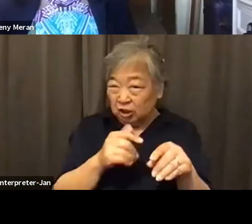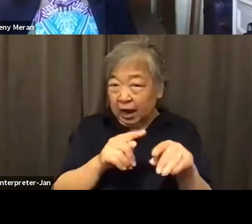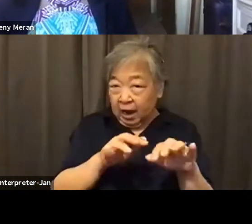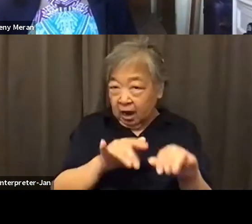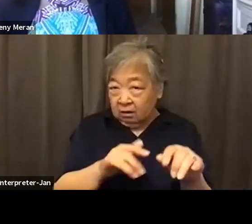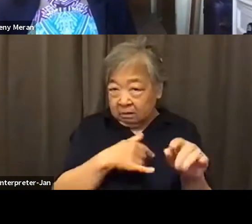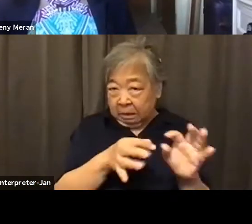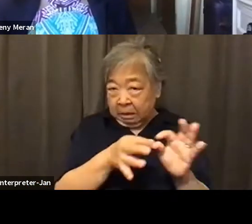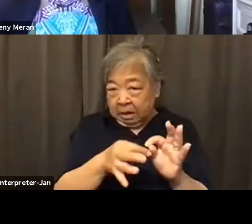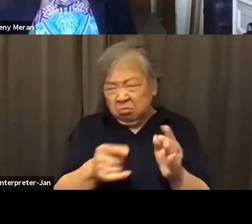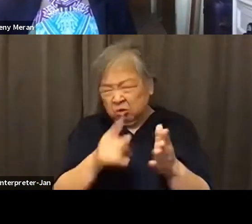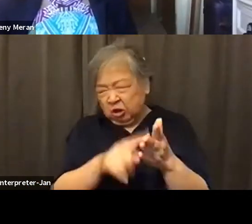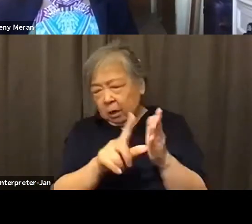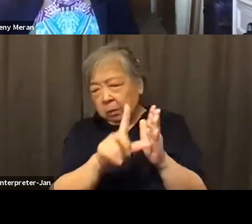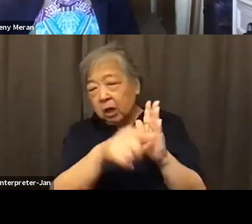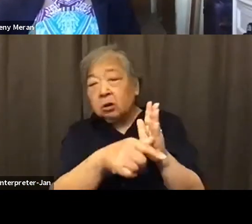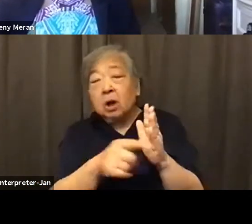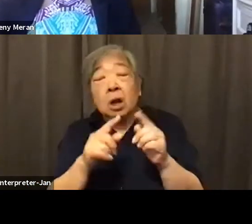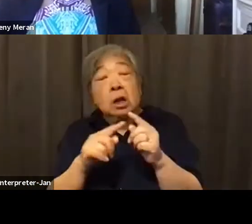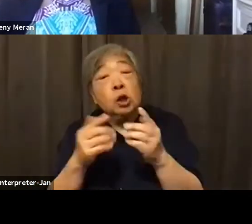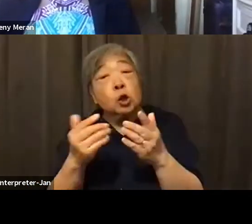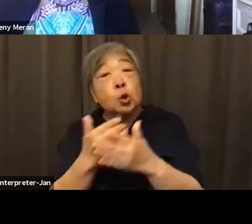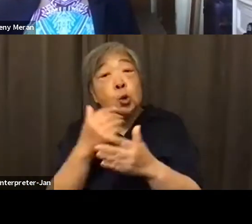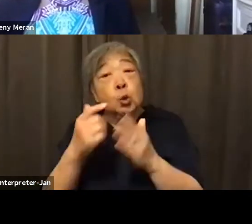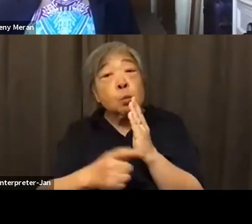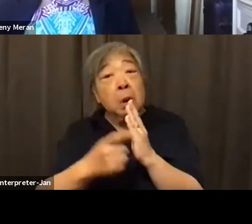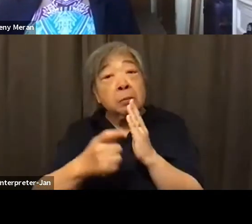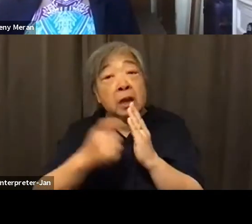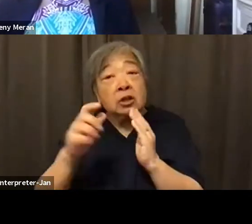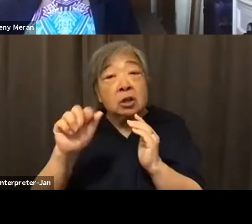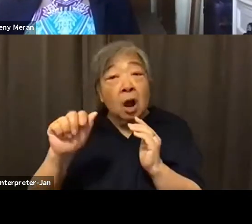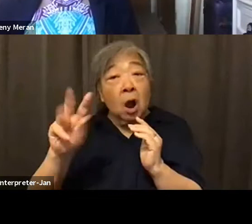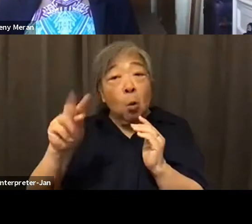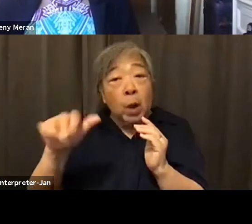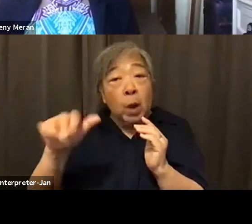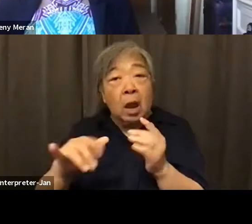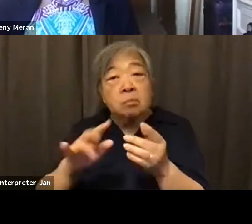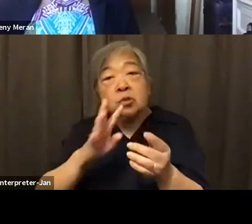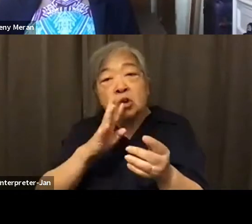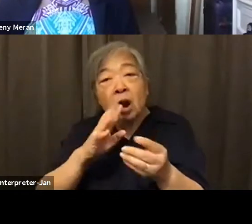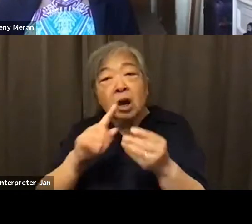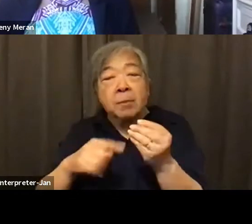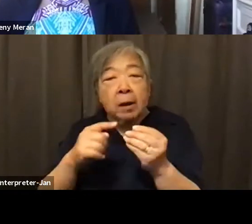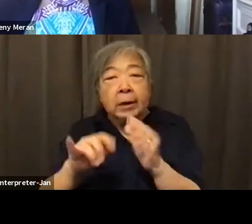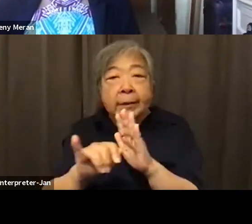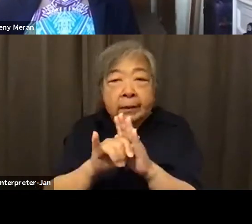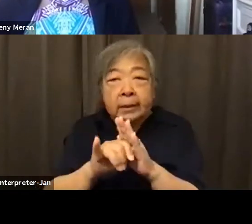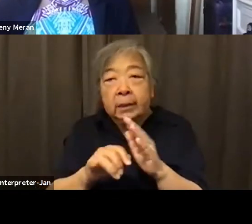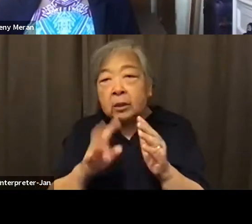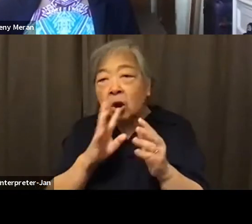And this upcoming edition will be exploring themes on identity, diversity, intersectionality,